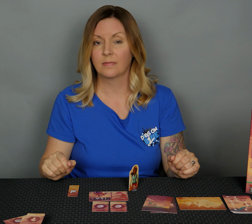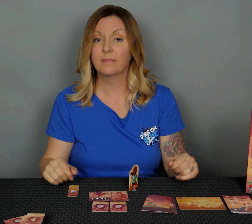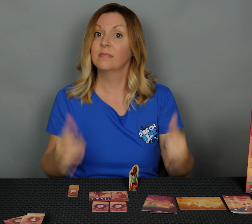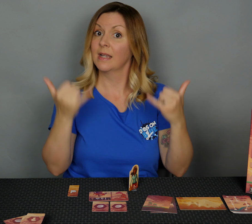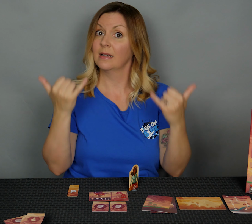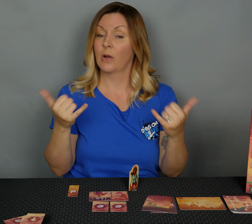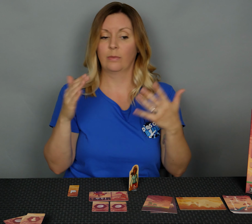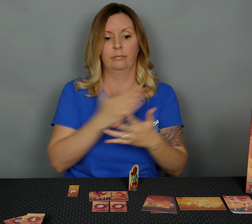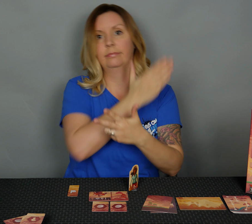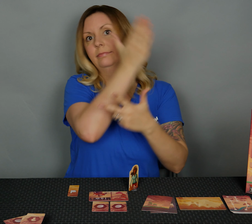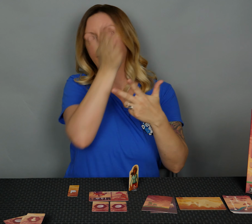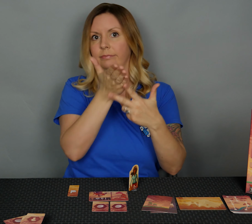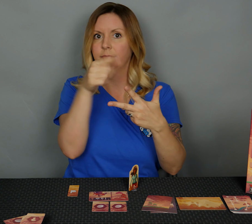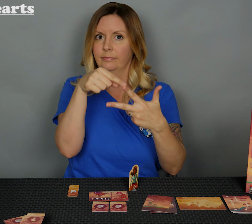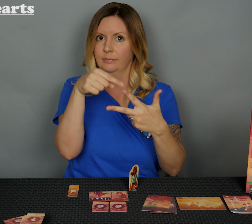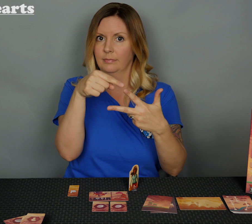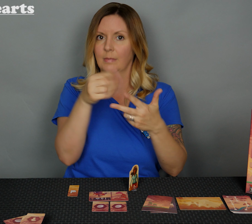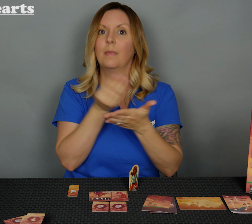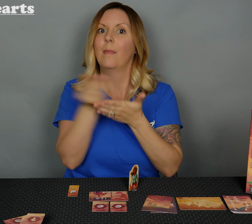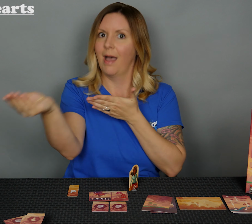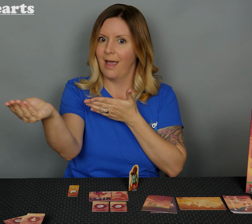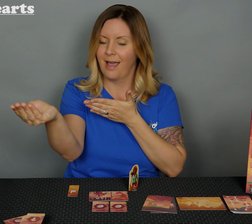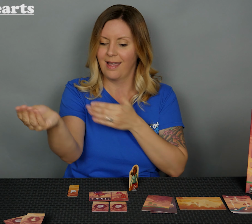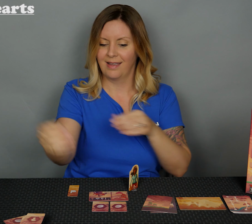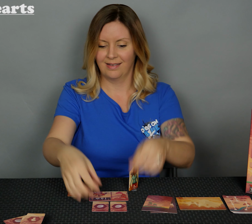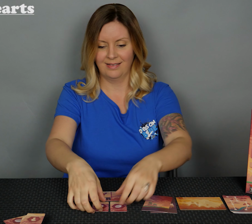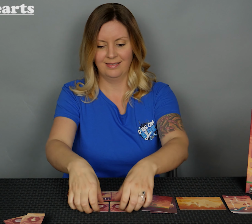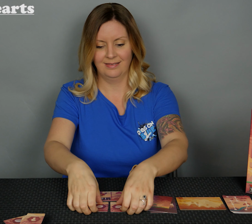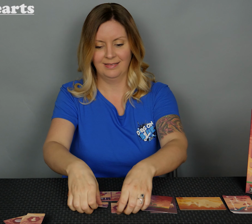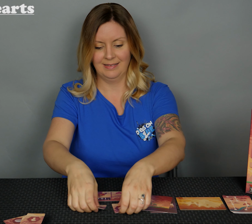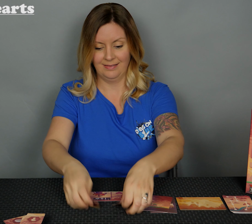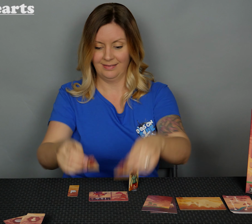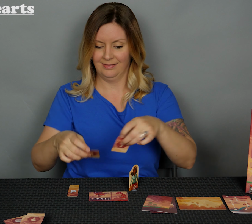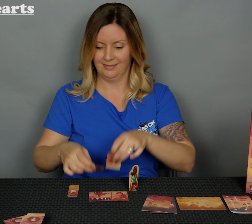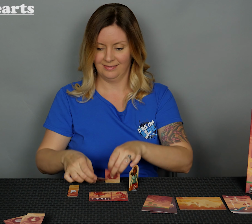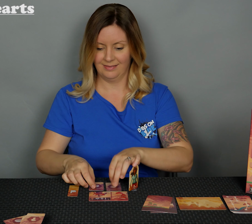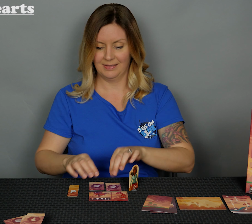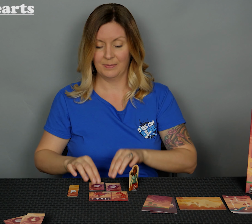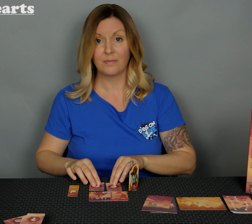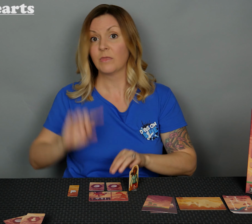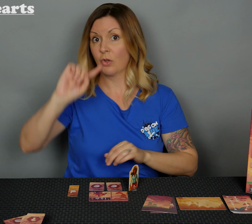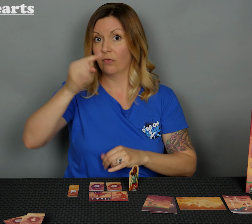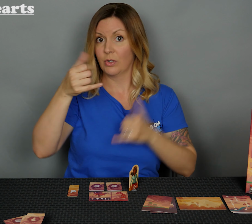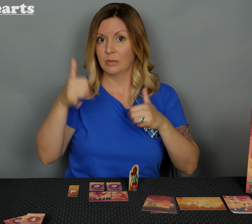Then, you move to the second phase, buying buildings and hearts.